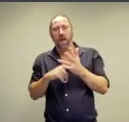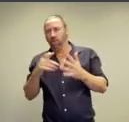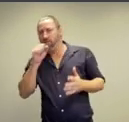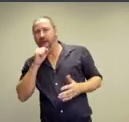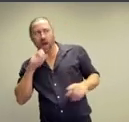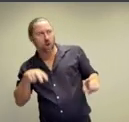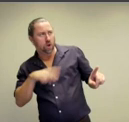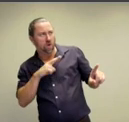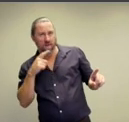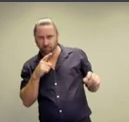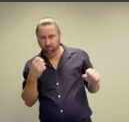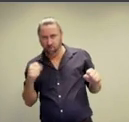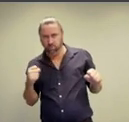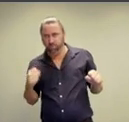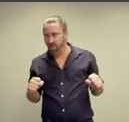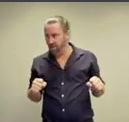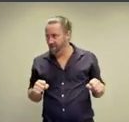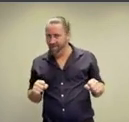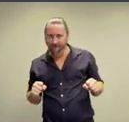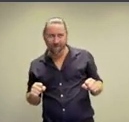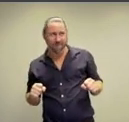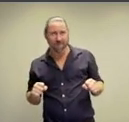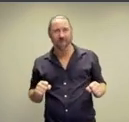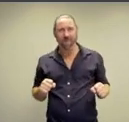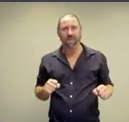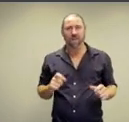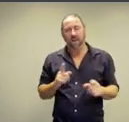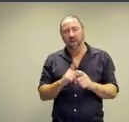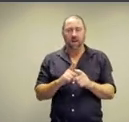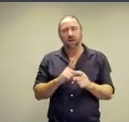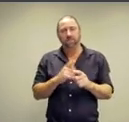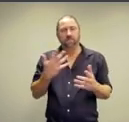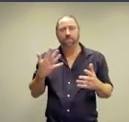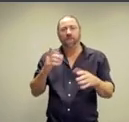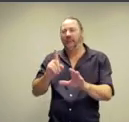the American men to look up to,